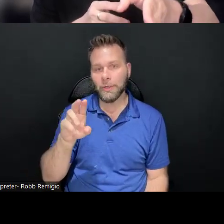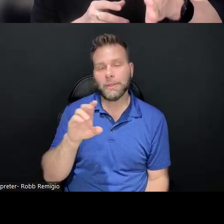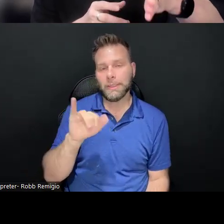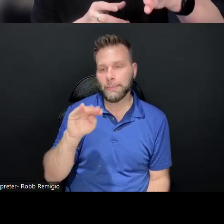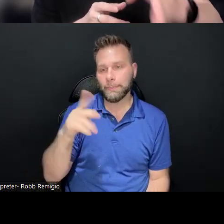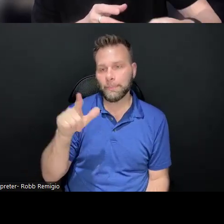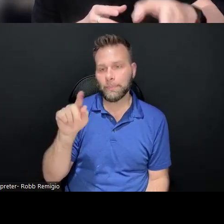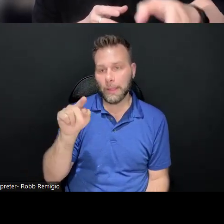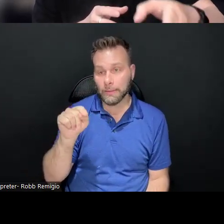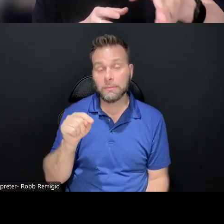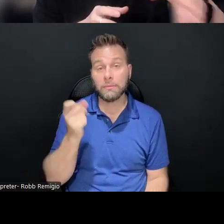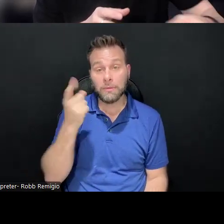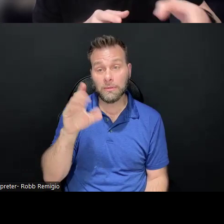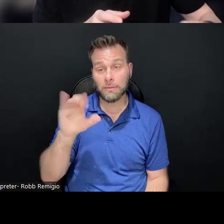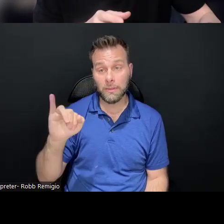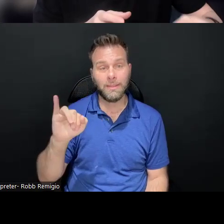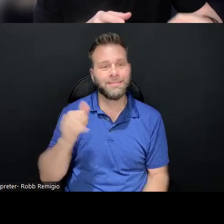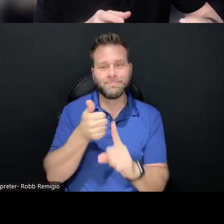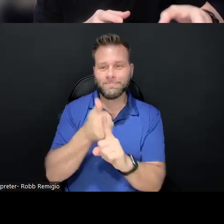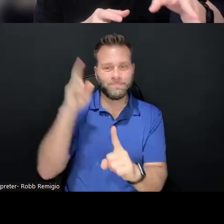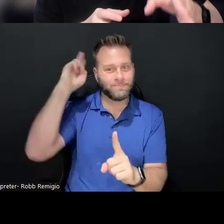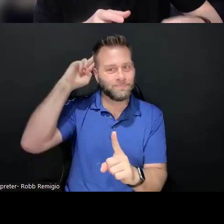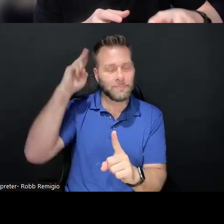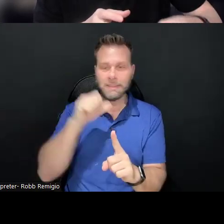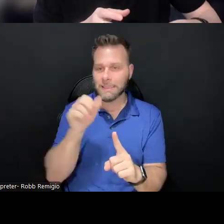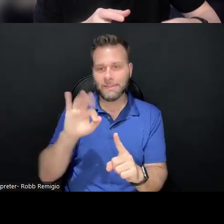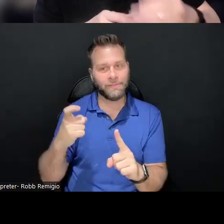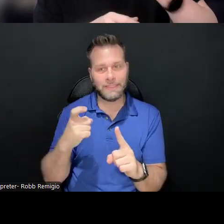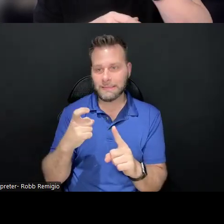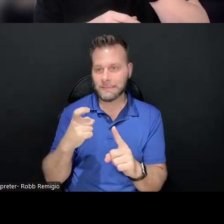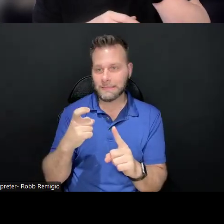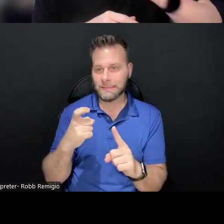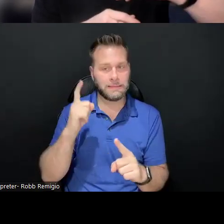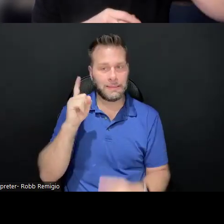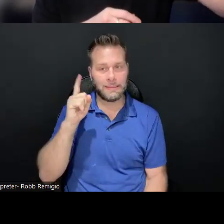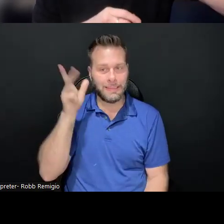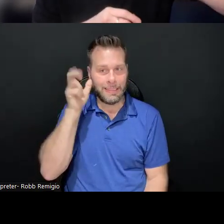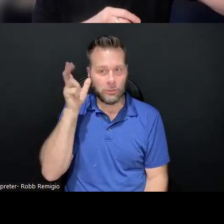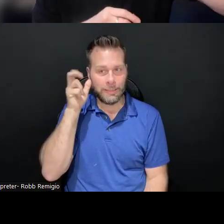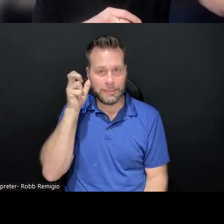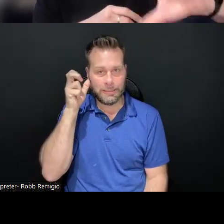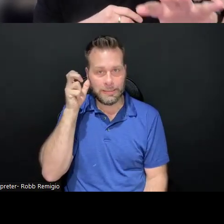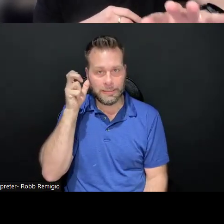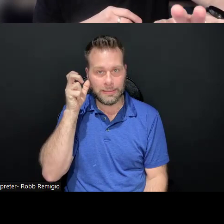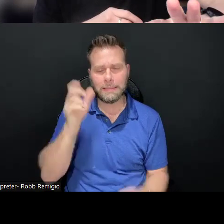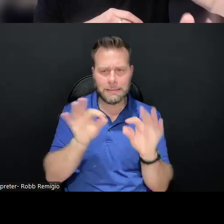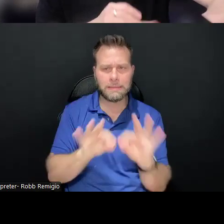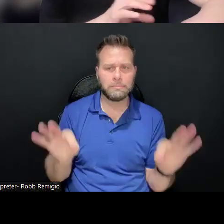Beyond saying that these devices are not something that fixes hearing, there's also something really important.